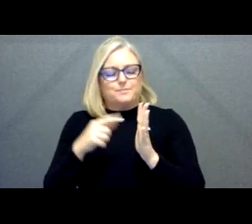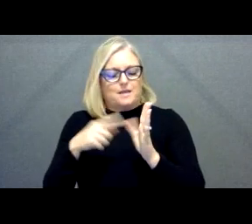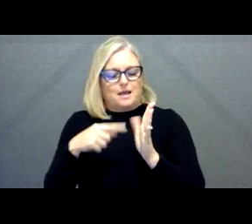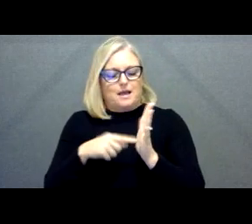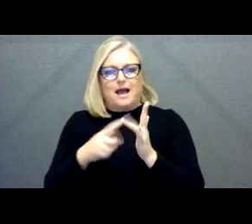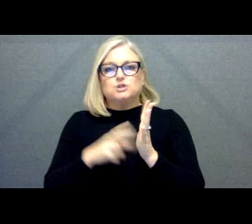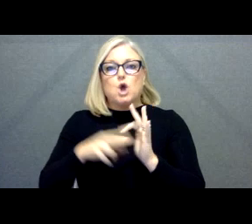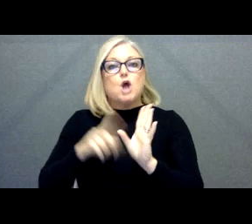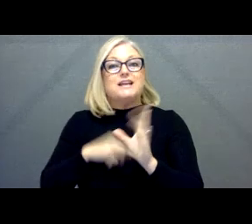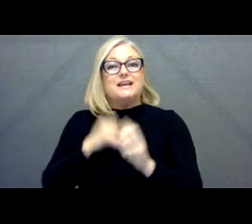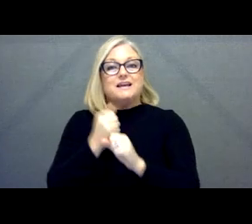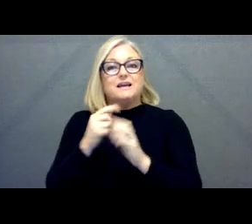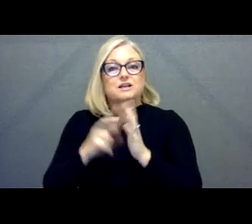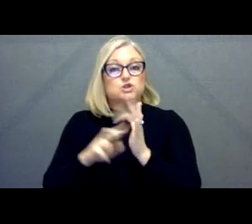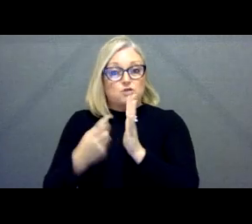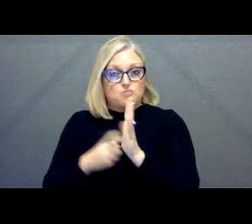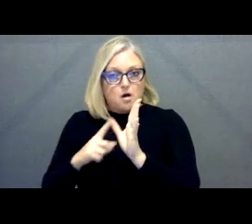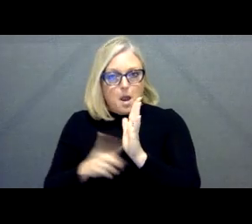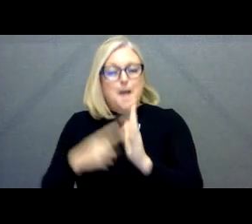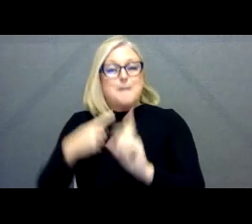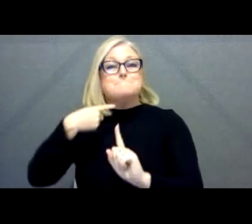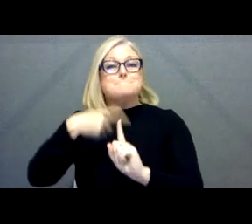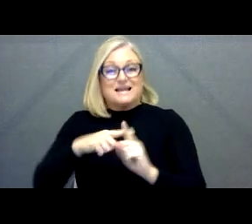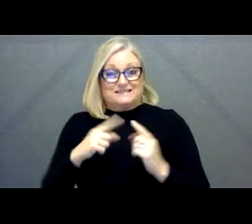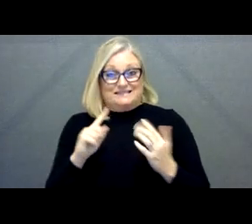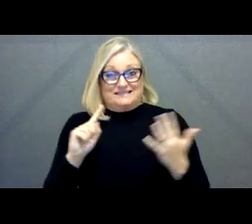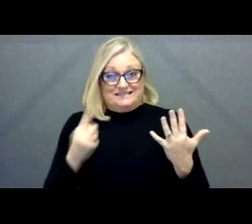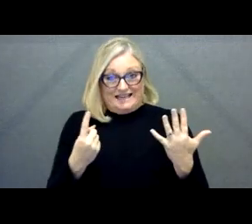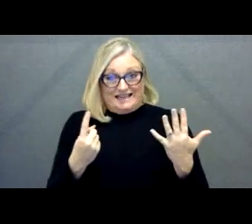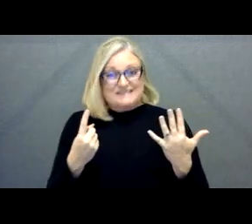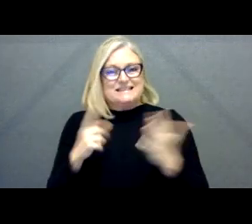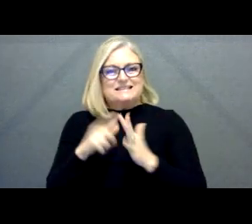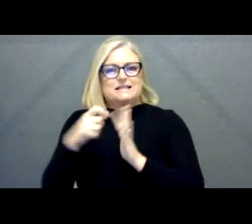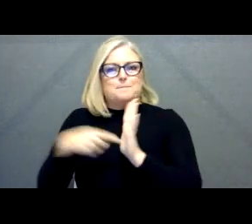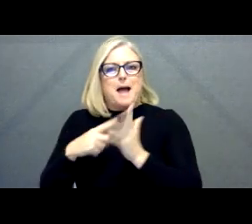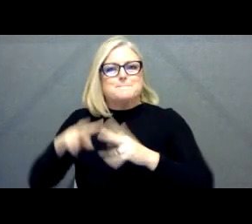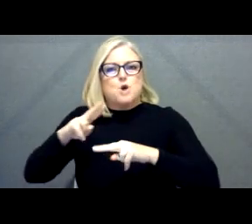it and also there's of course the Department of Courts because the magistrate is um plays a